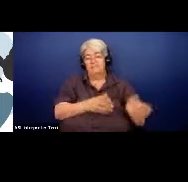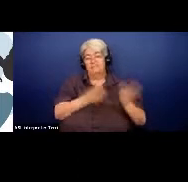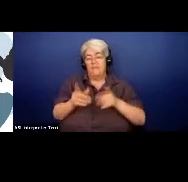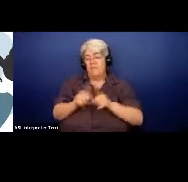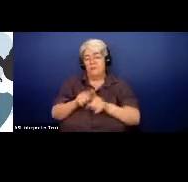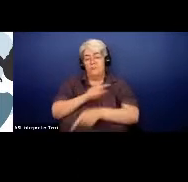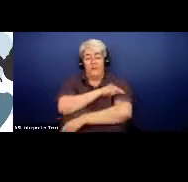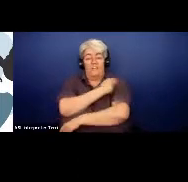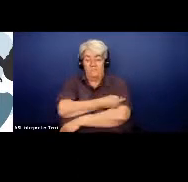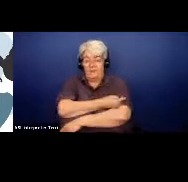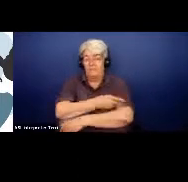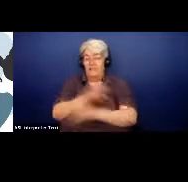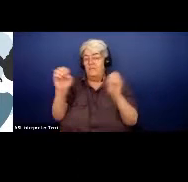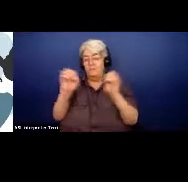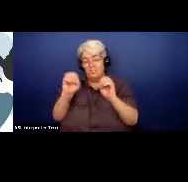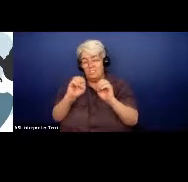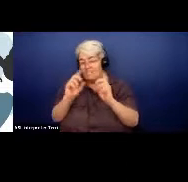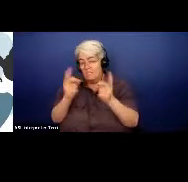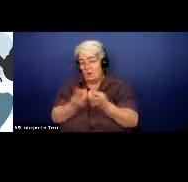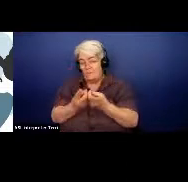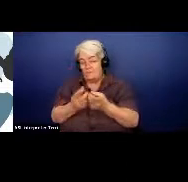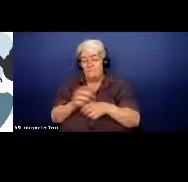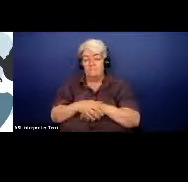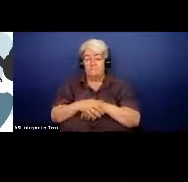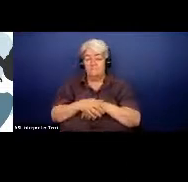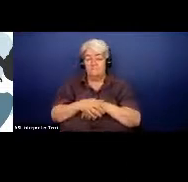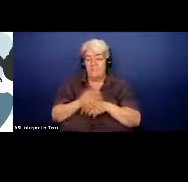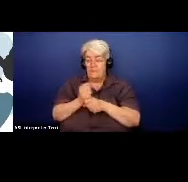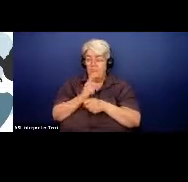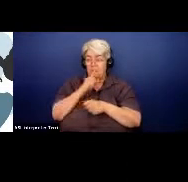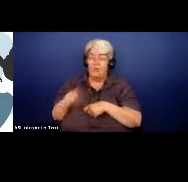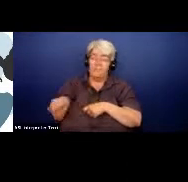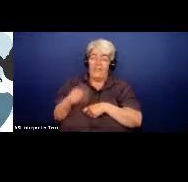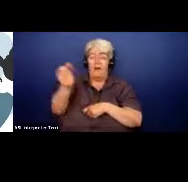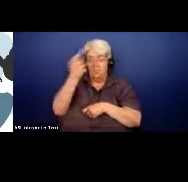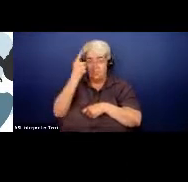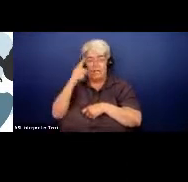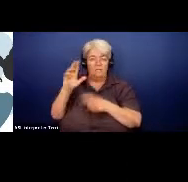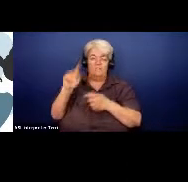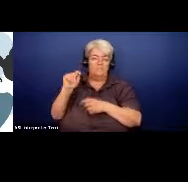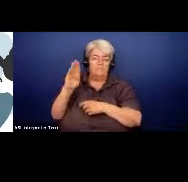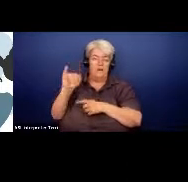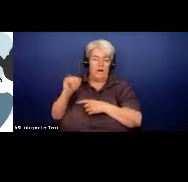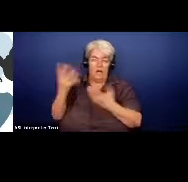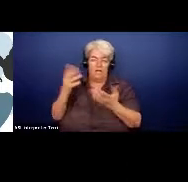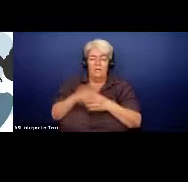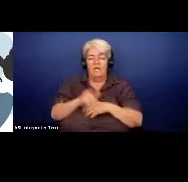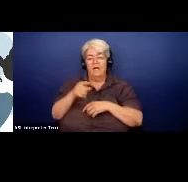hospital and emergency departments are up to speed on brain injury. Looking at CCBHC